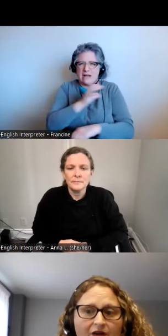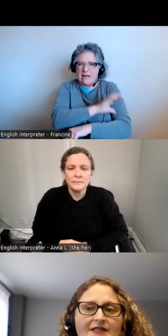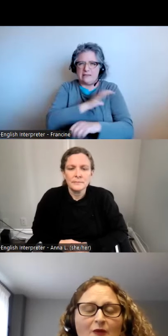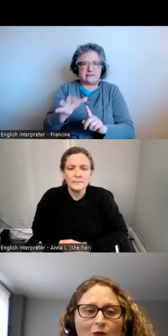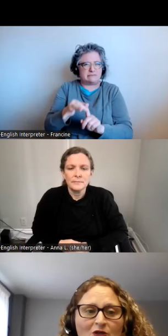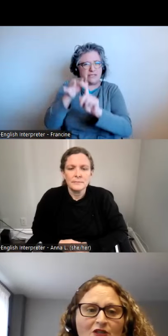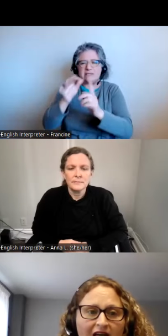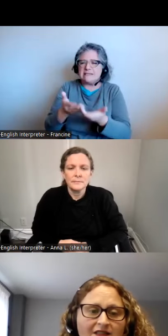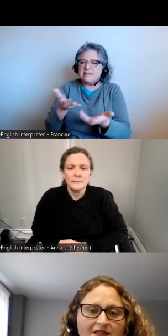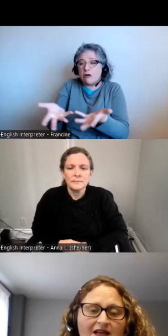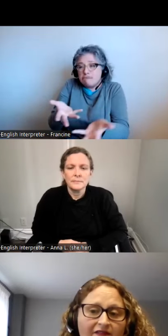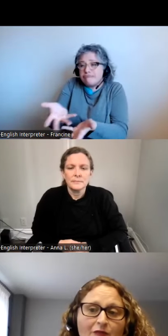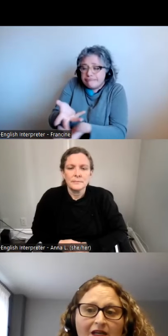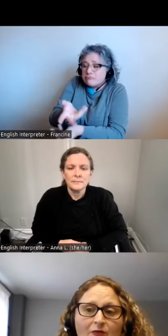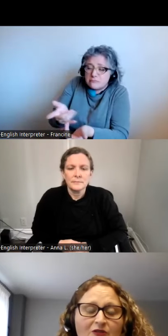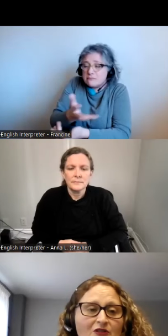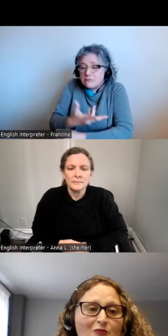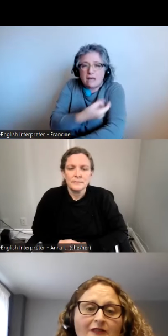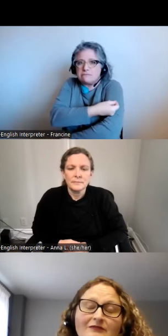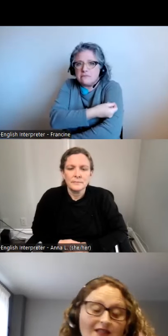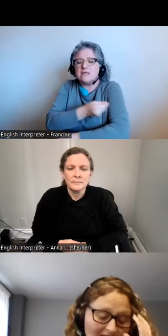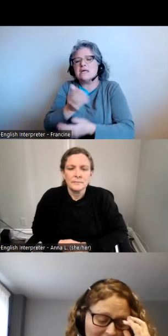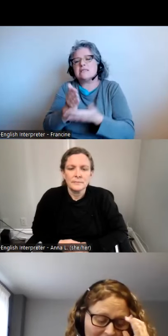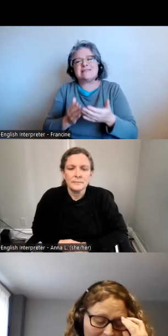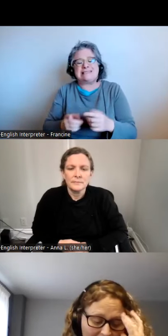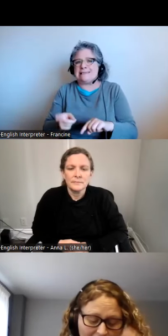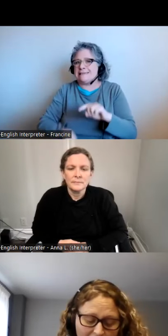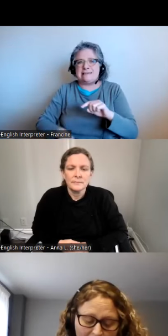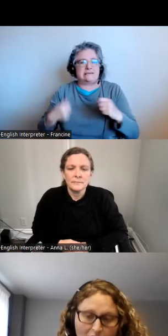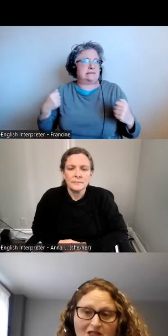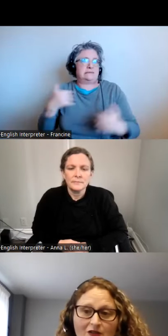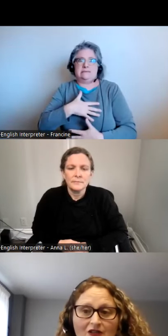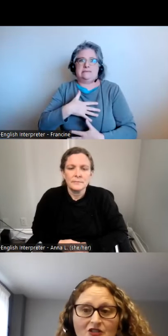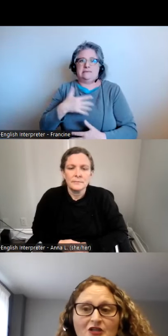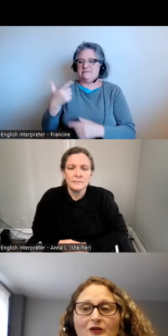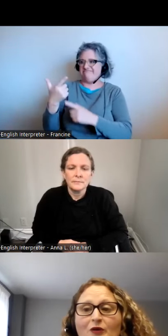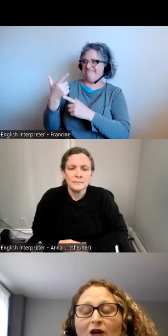And most are successfully